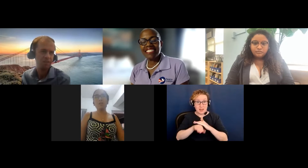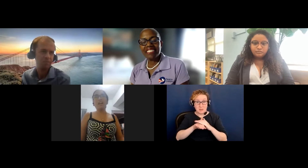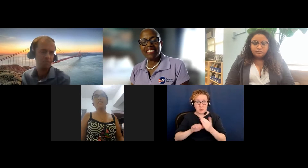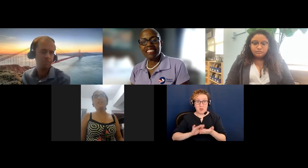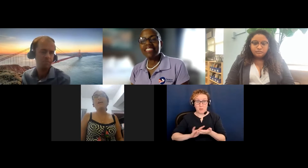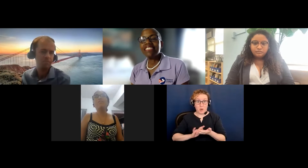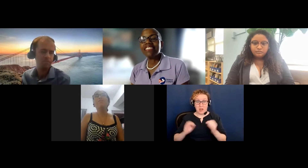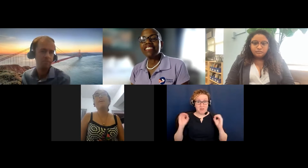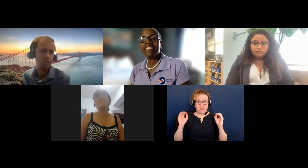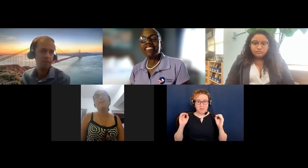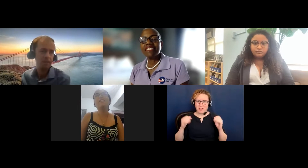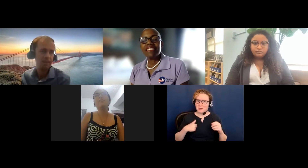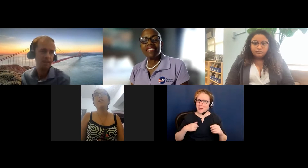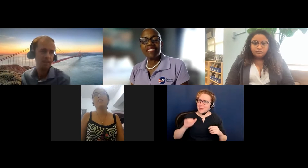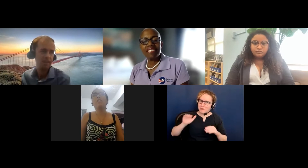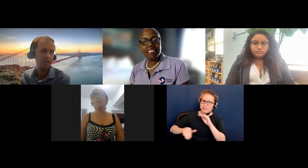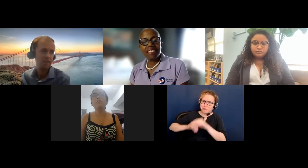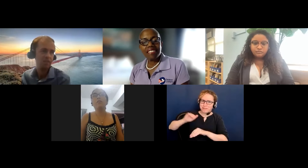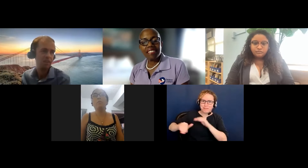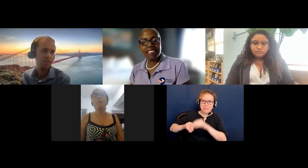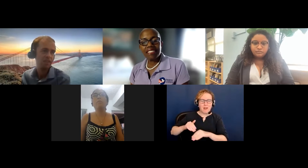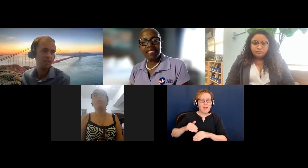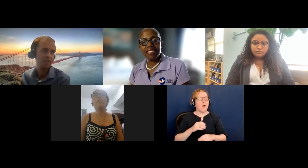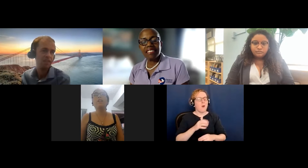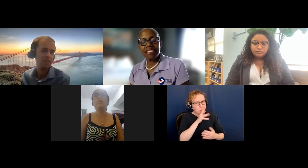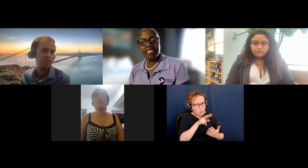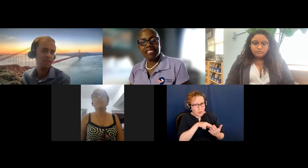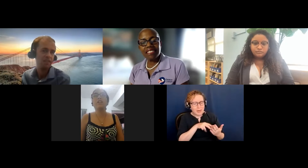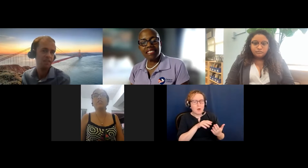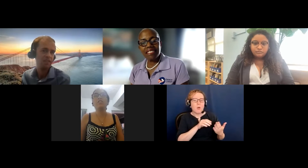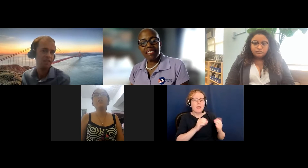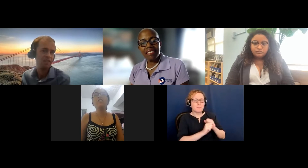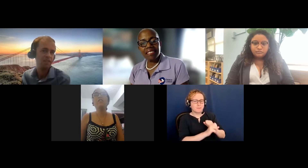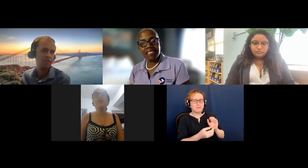I started making friends with all the people working with international students